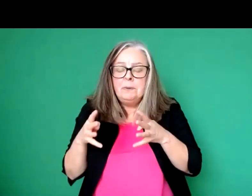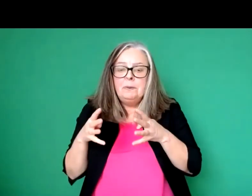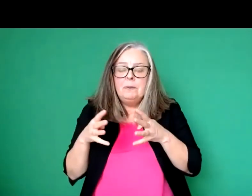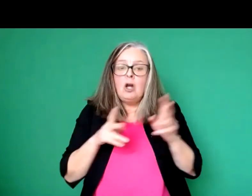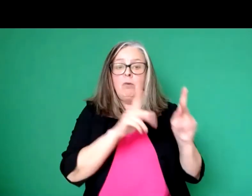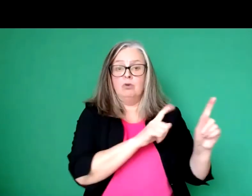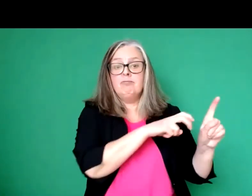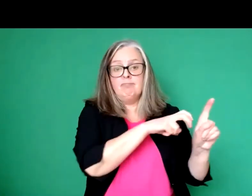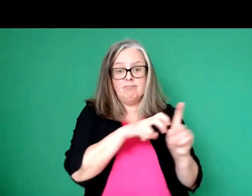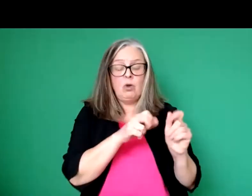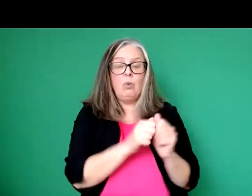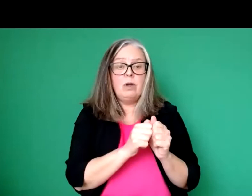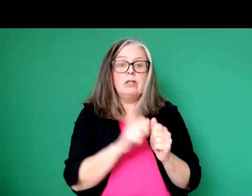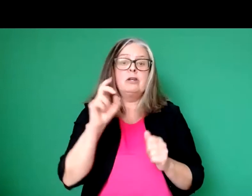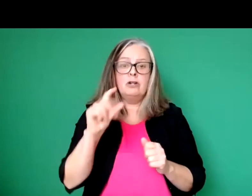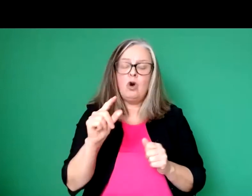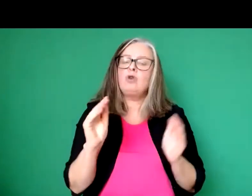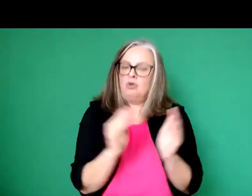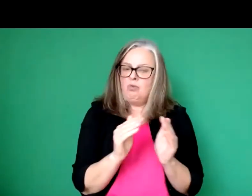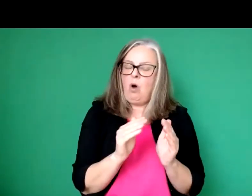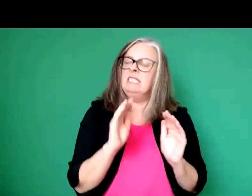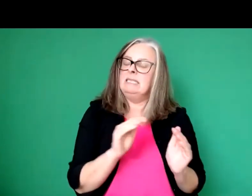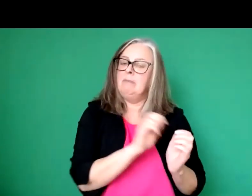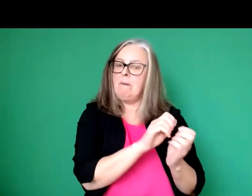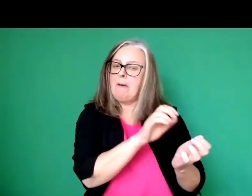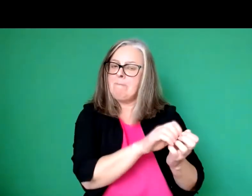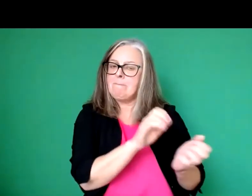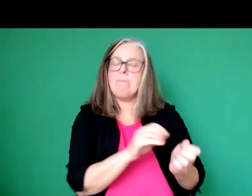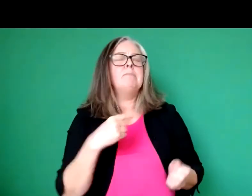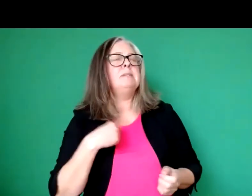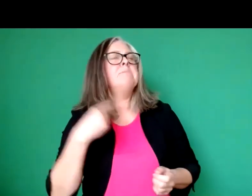was a small dog i think by the sound of the bark my dog was there lying quietly under my table